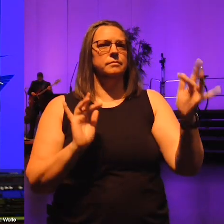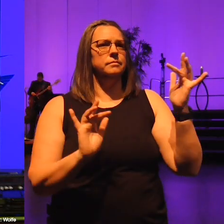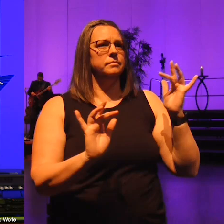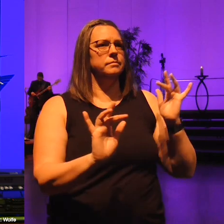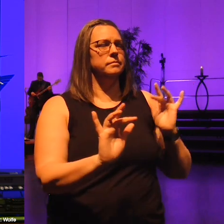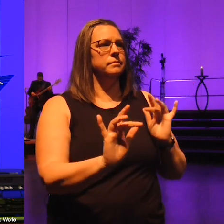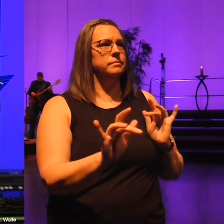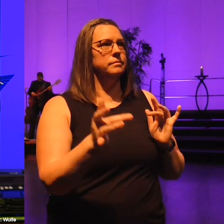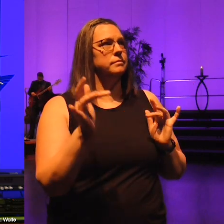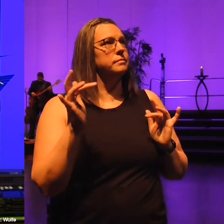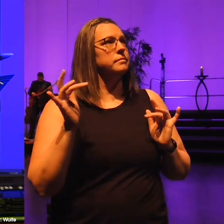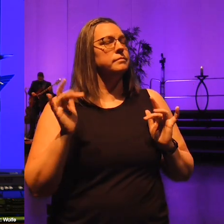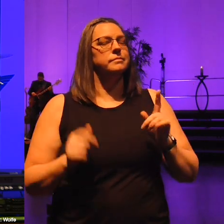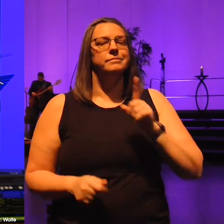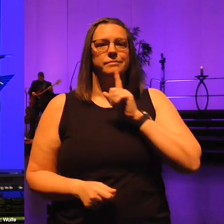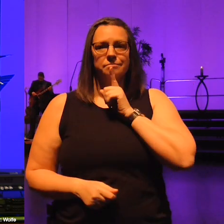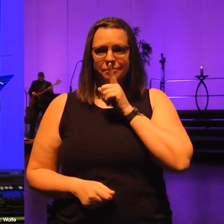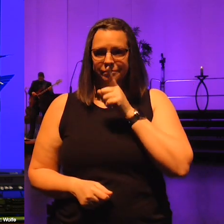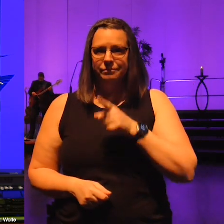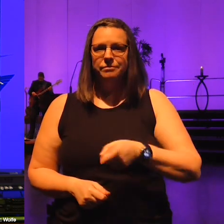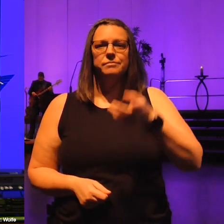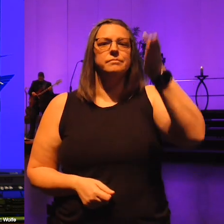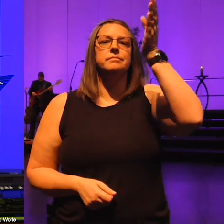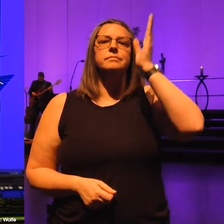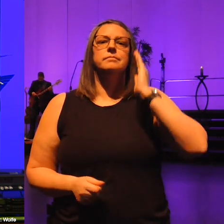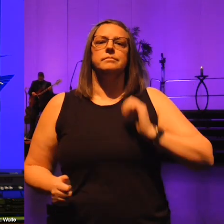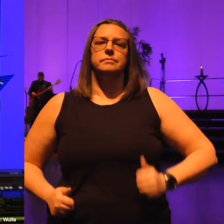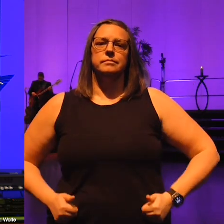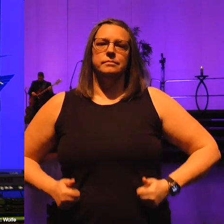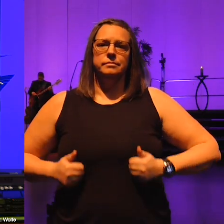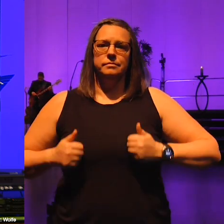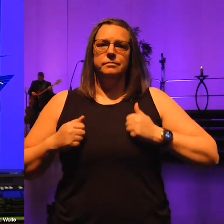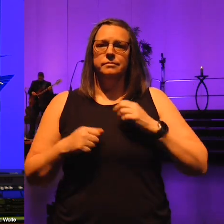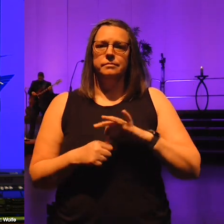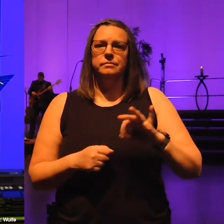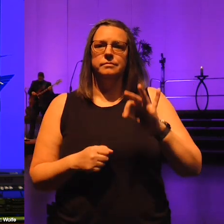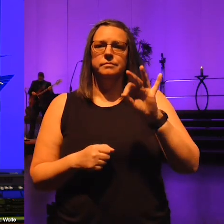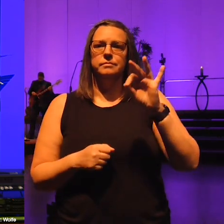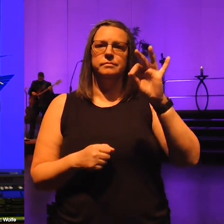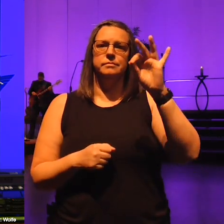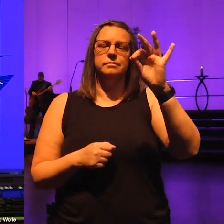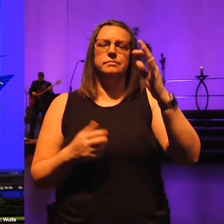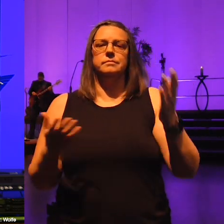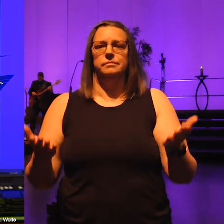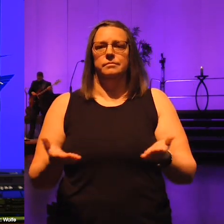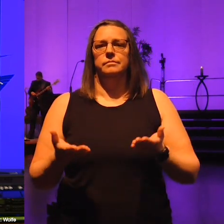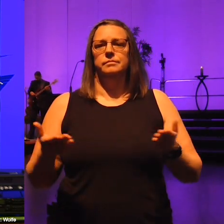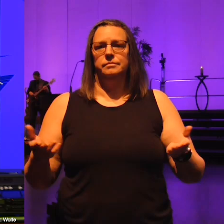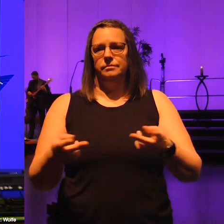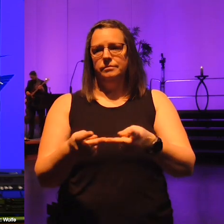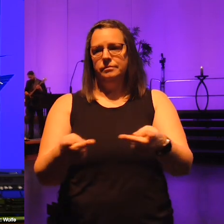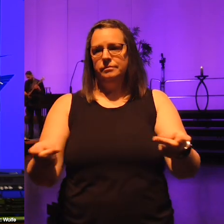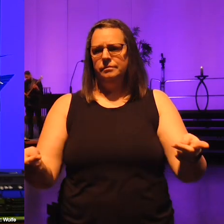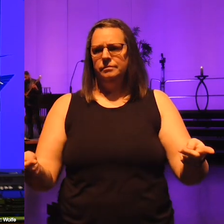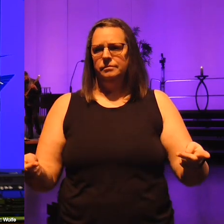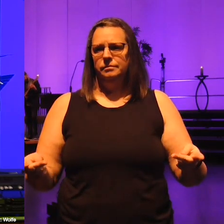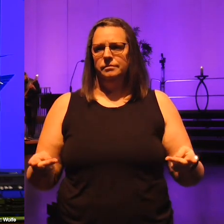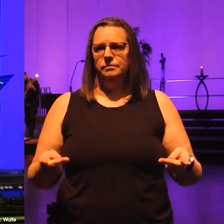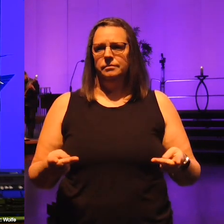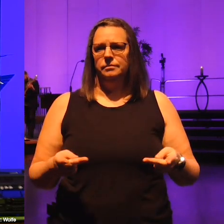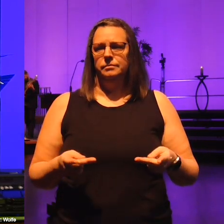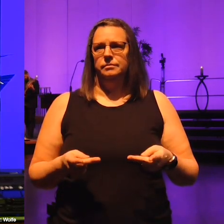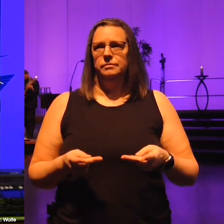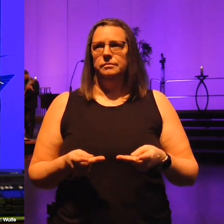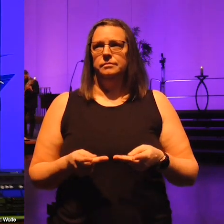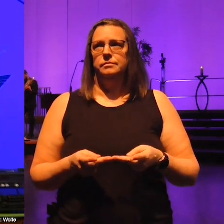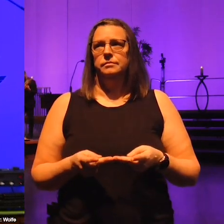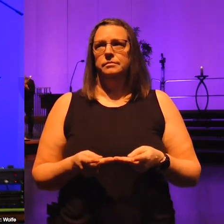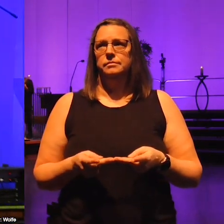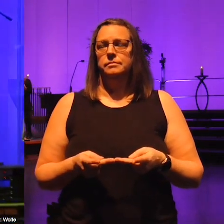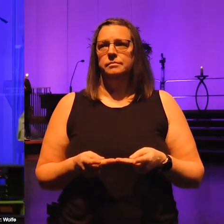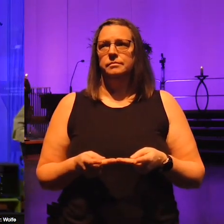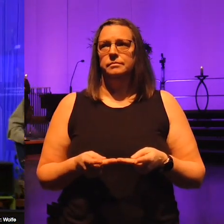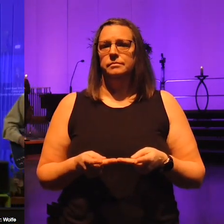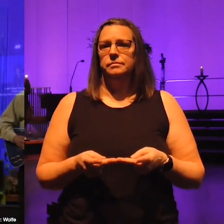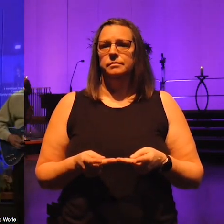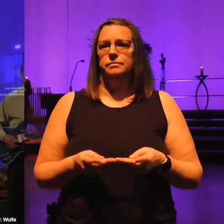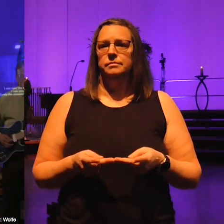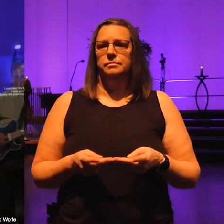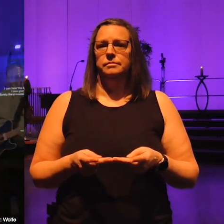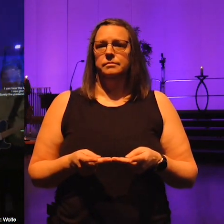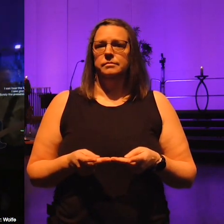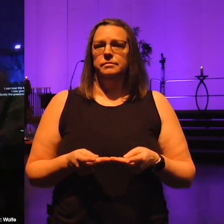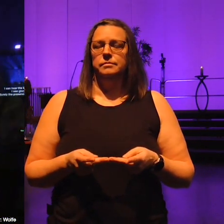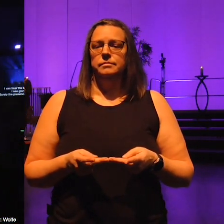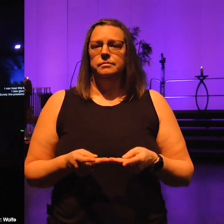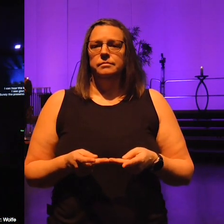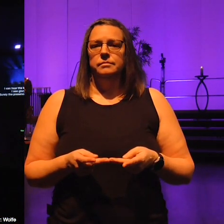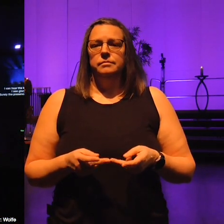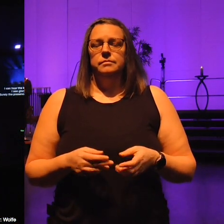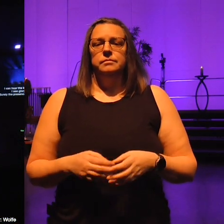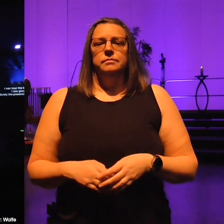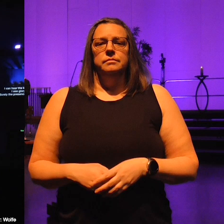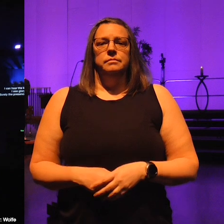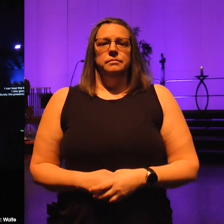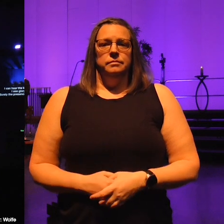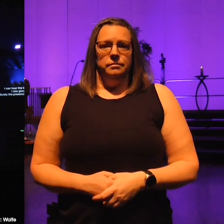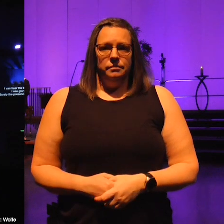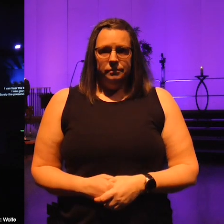face surely the presence of God is in this